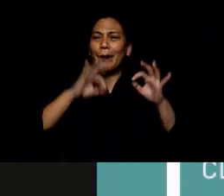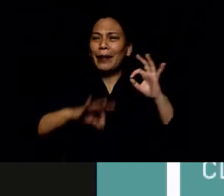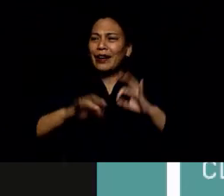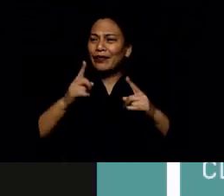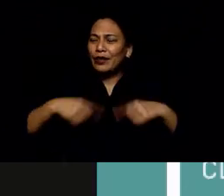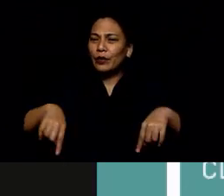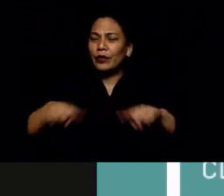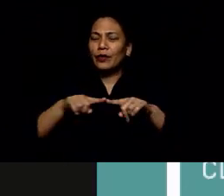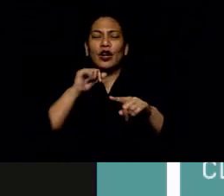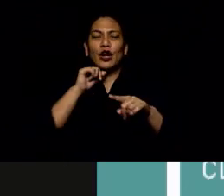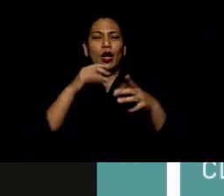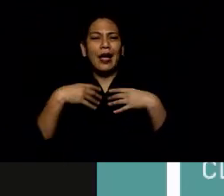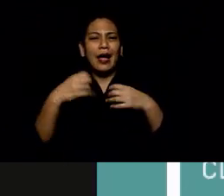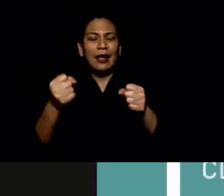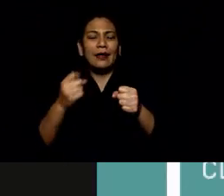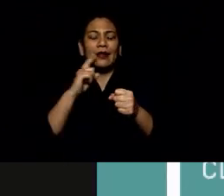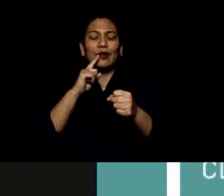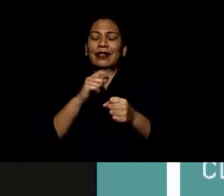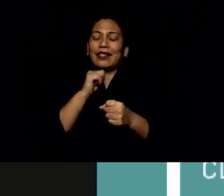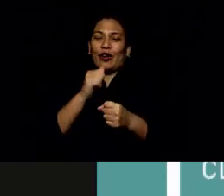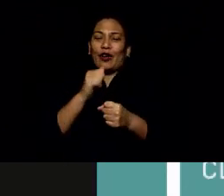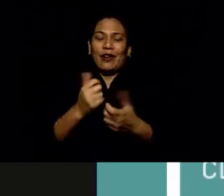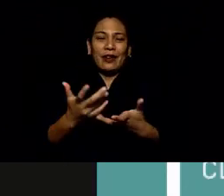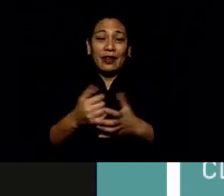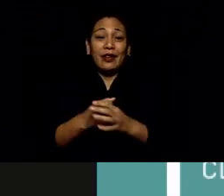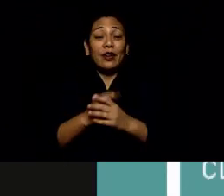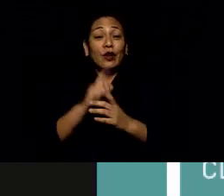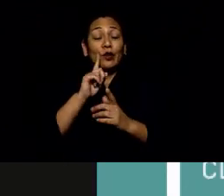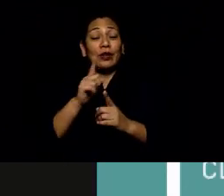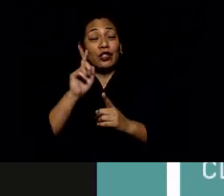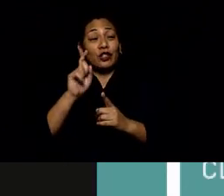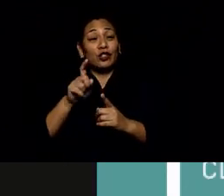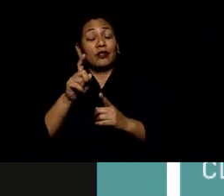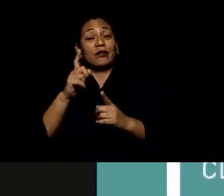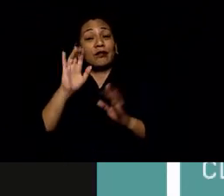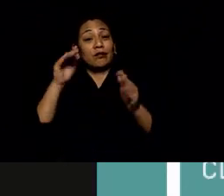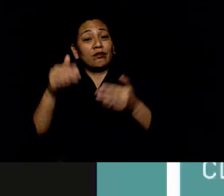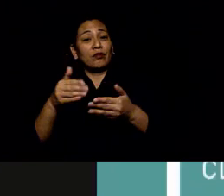Um, And instead, what we should do is seek to improve wellbeing